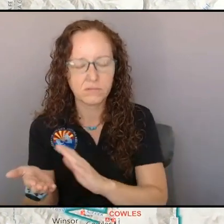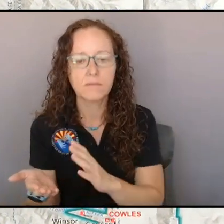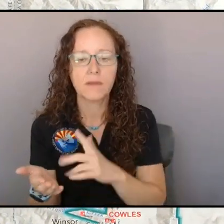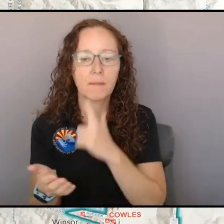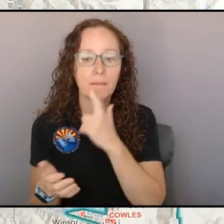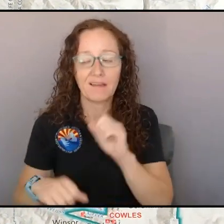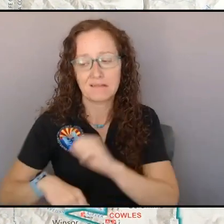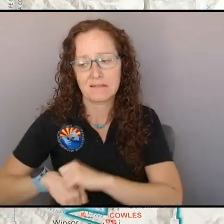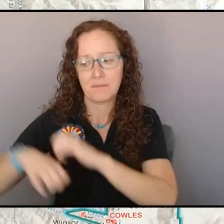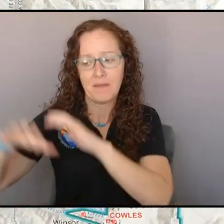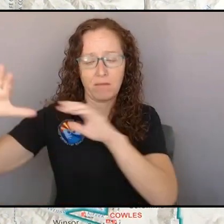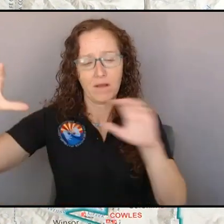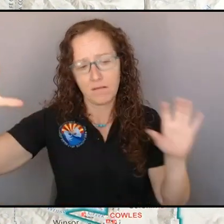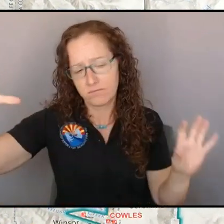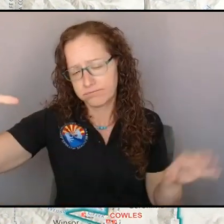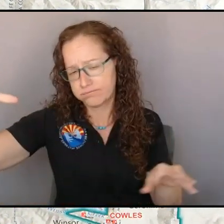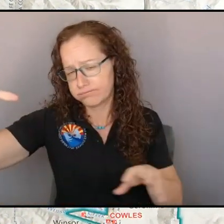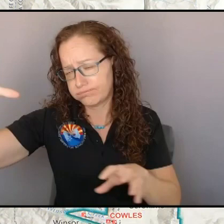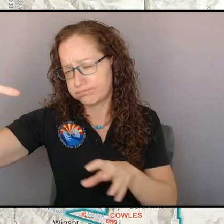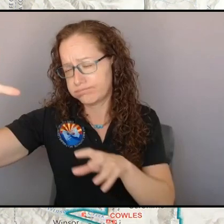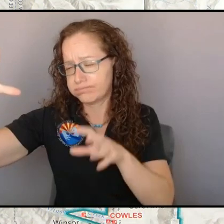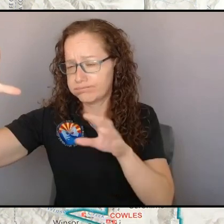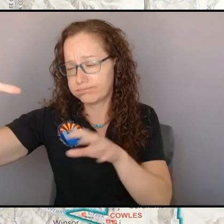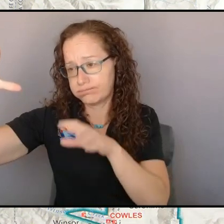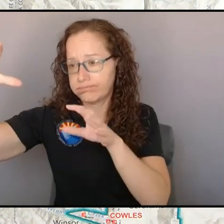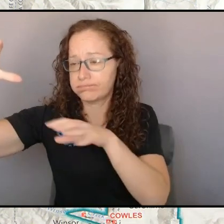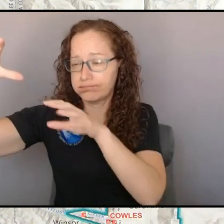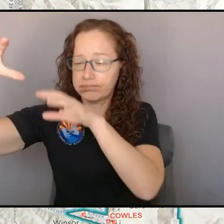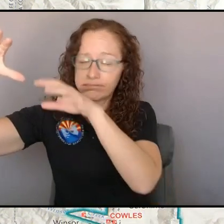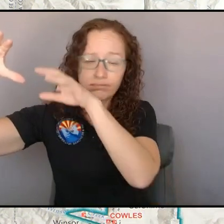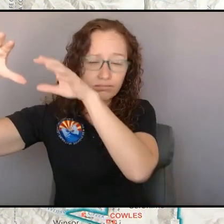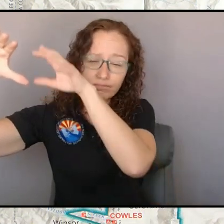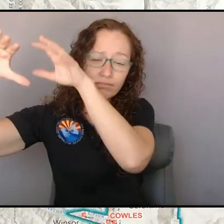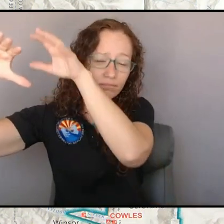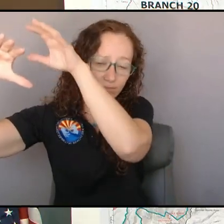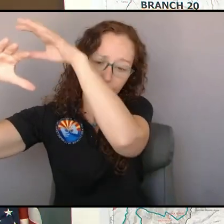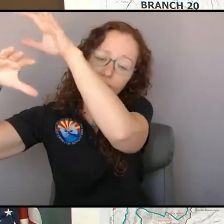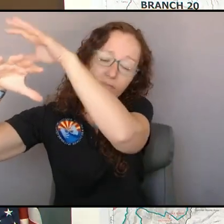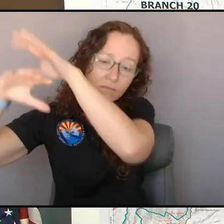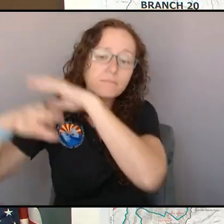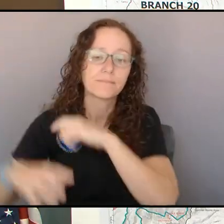of hills here and get up into this higher terrain. A bit